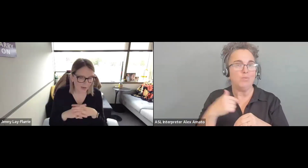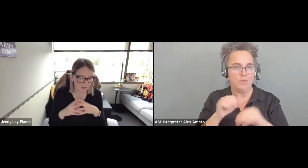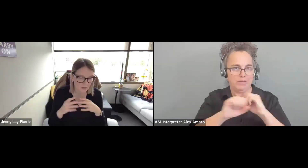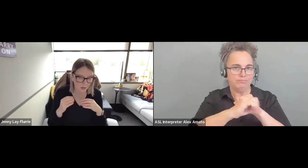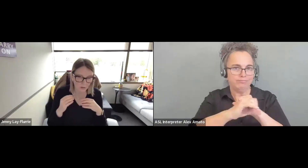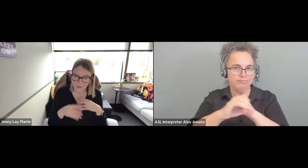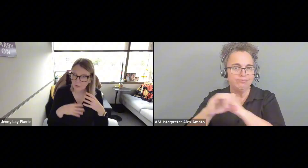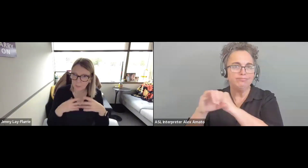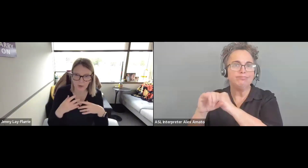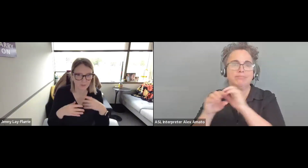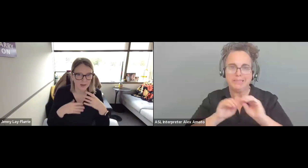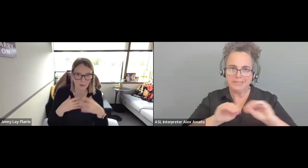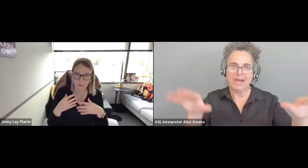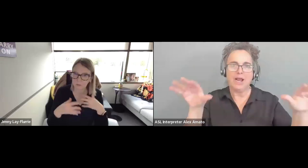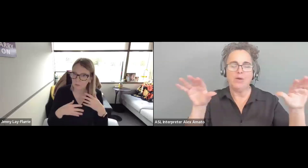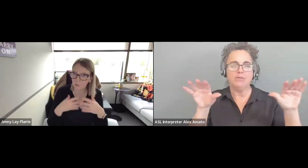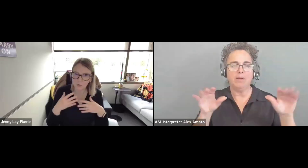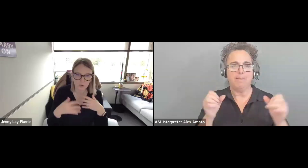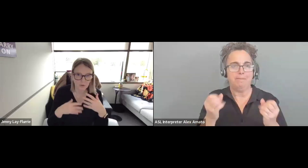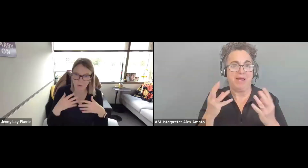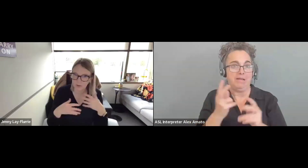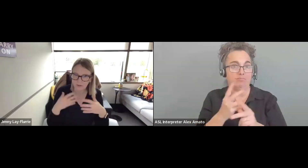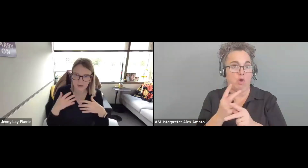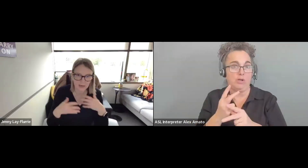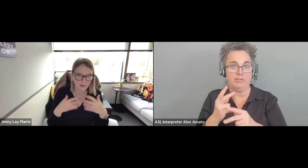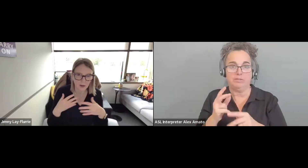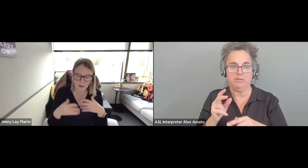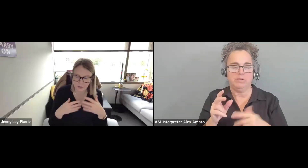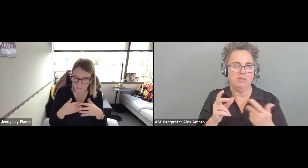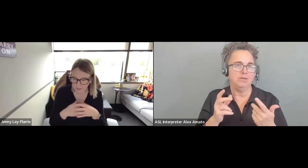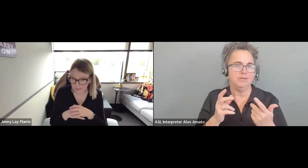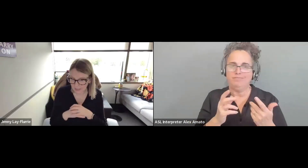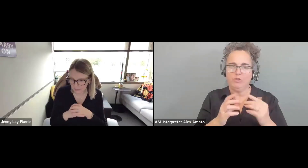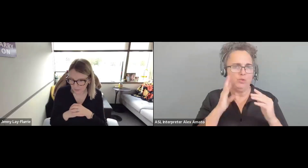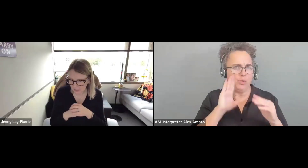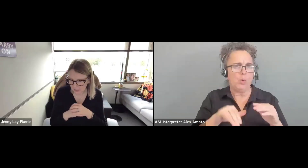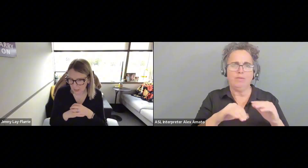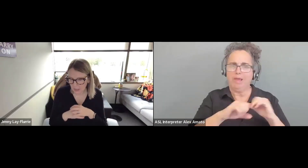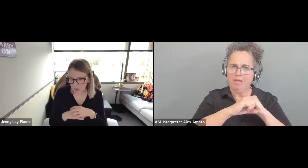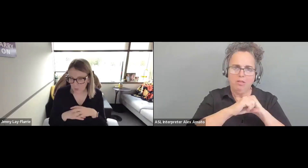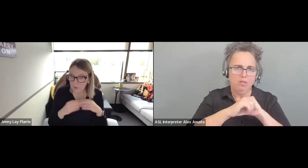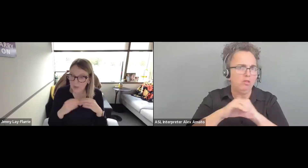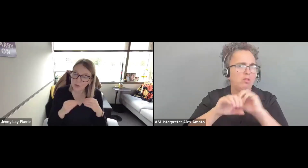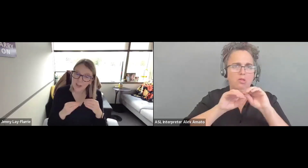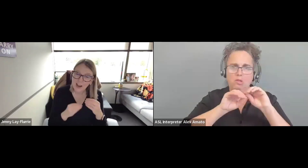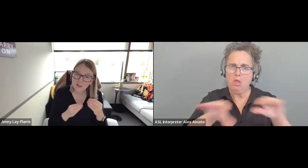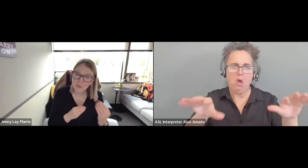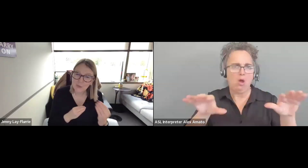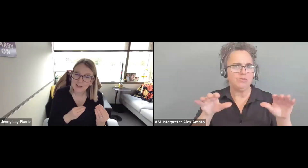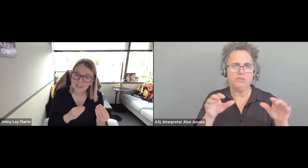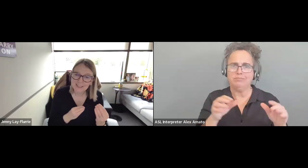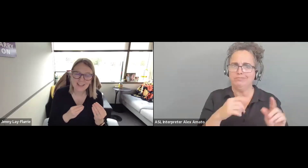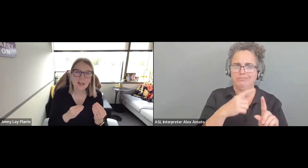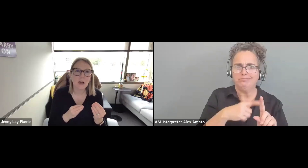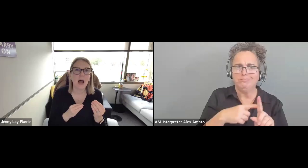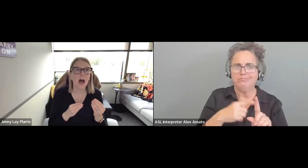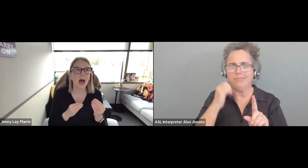and a lot of these products now launch synchronously and, and daily, monthly, we launched that out to the world